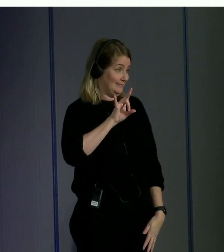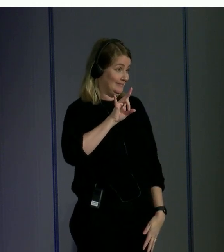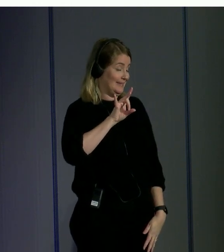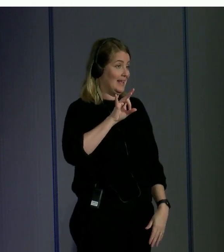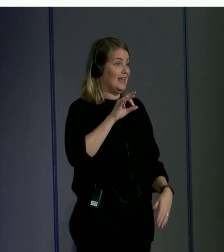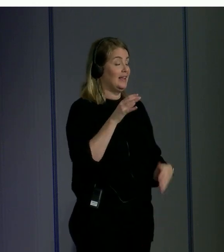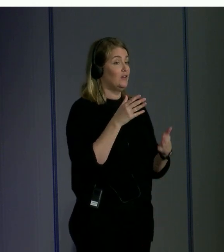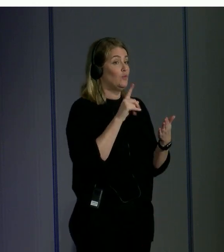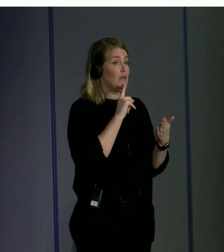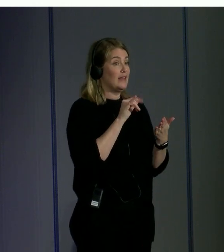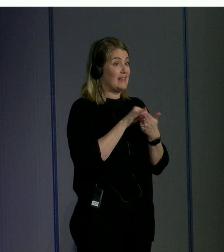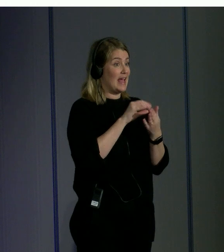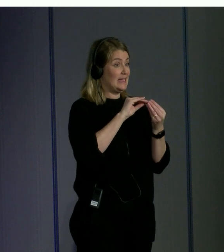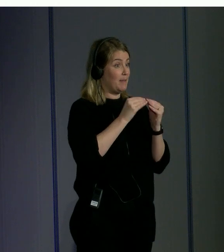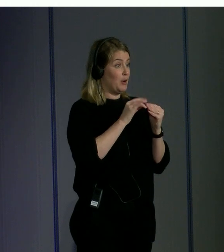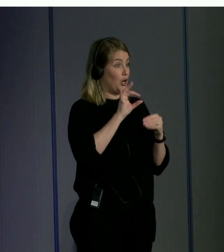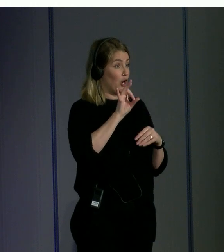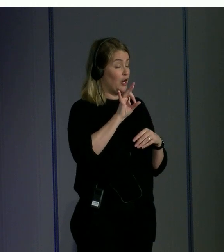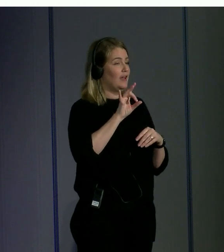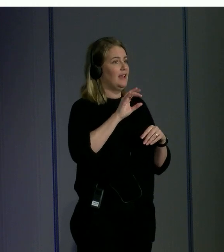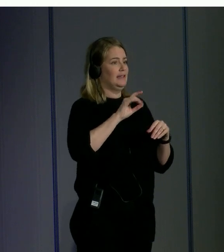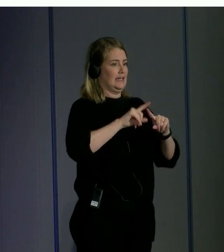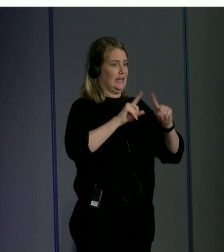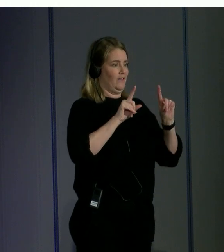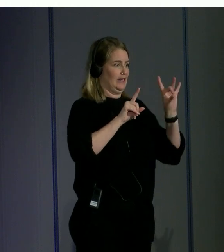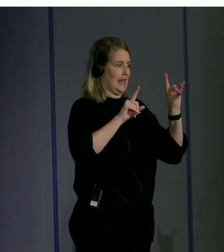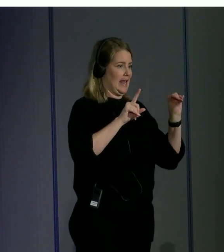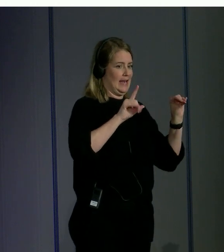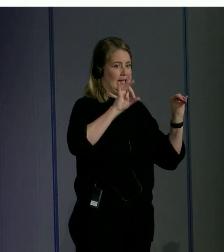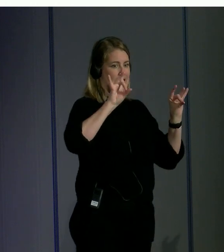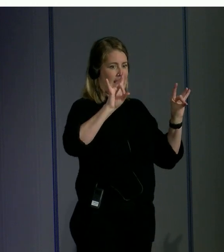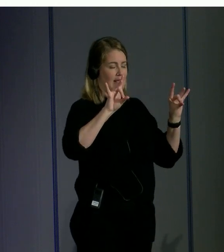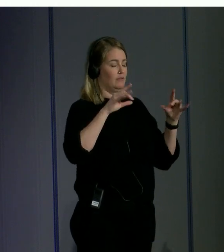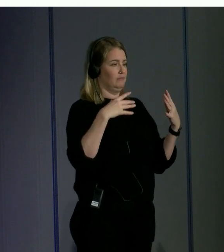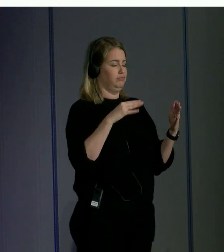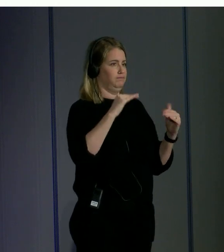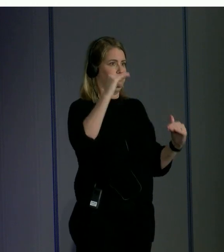In fact, that number, the difference between those numbers is so large that it is more